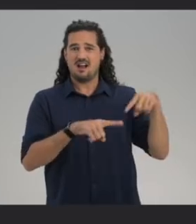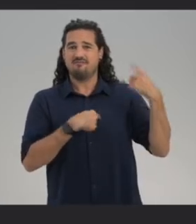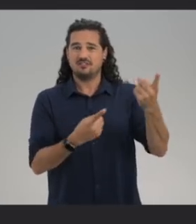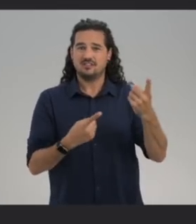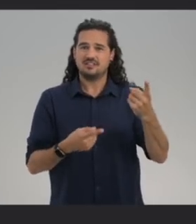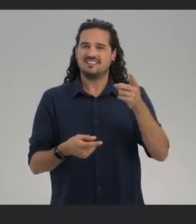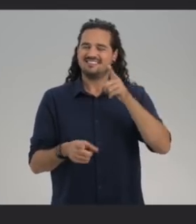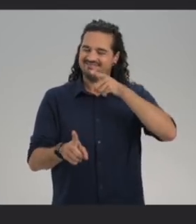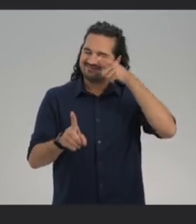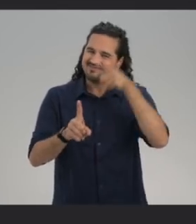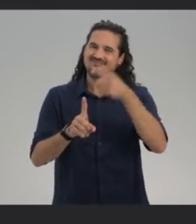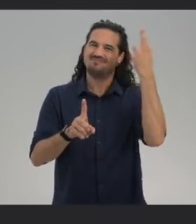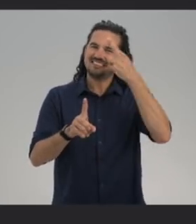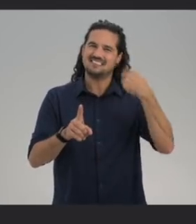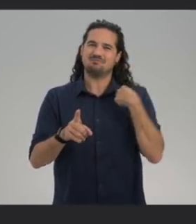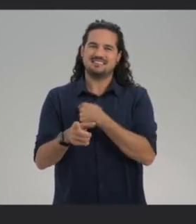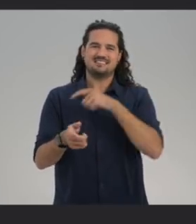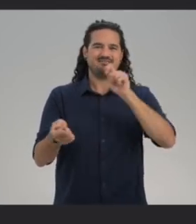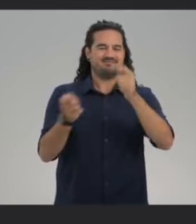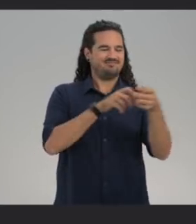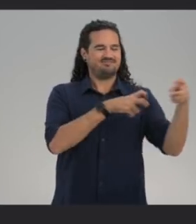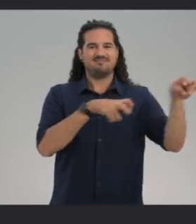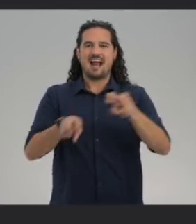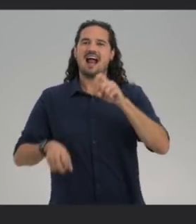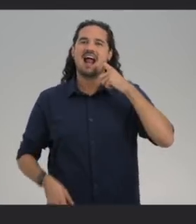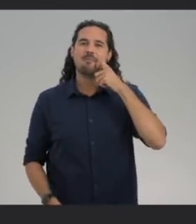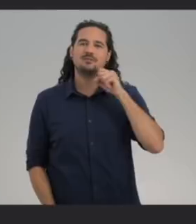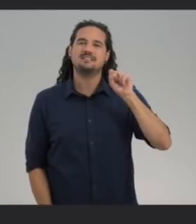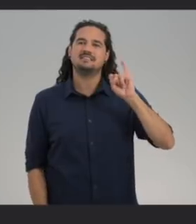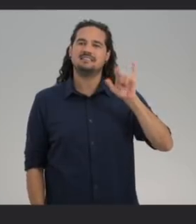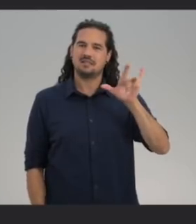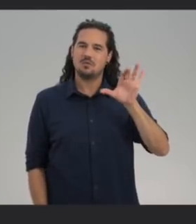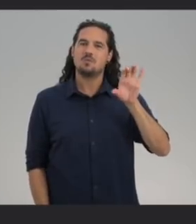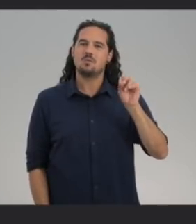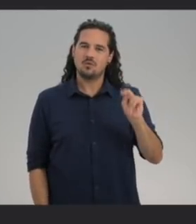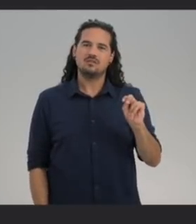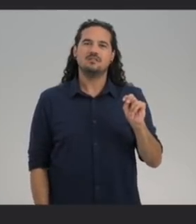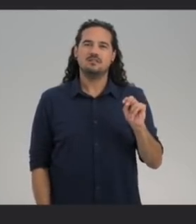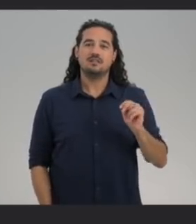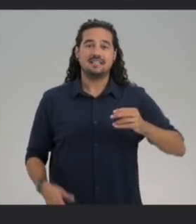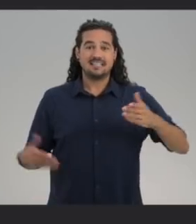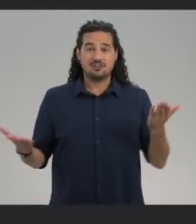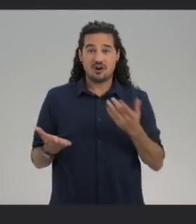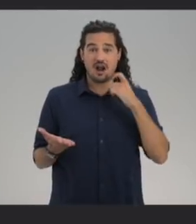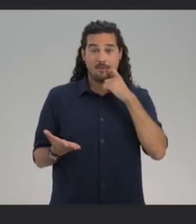This is exactly why we are transitioning the Mac to Apple Silicon. At Apple,